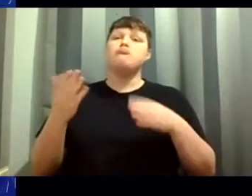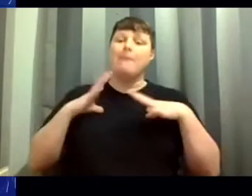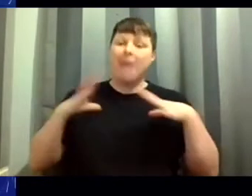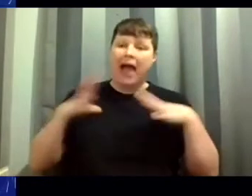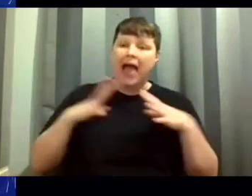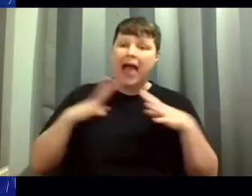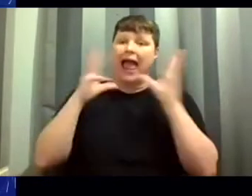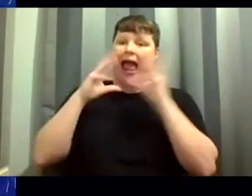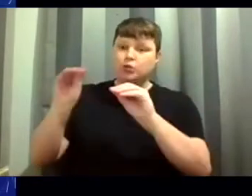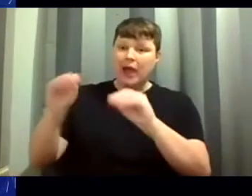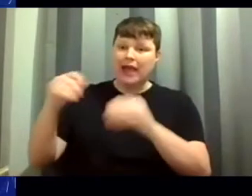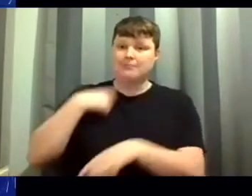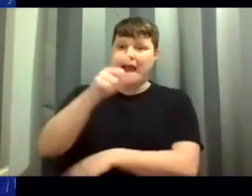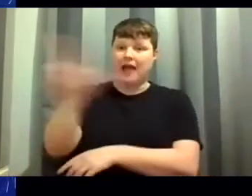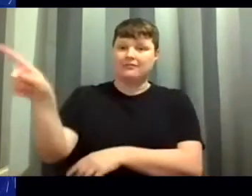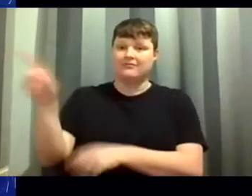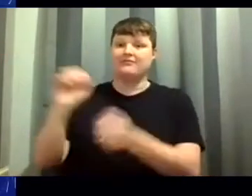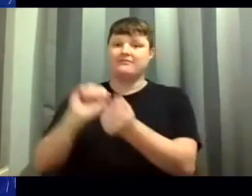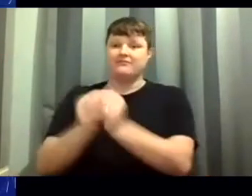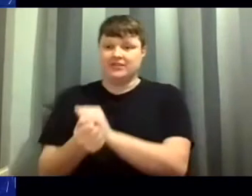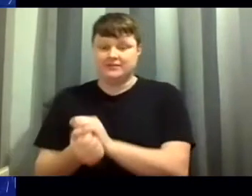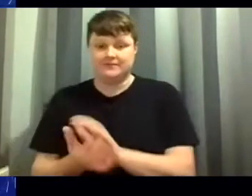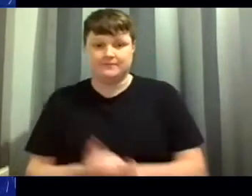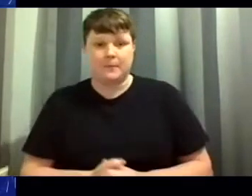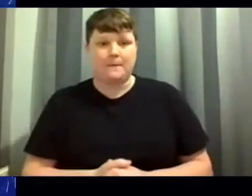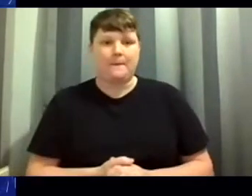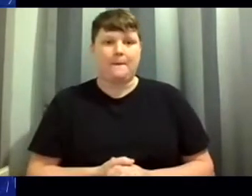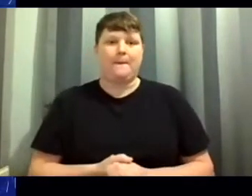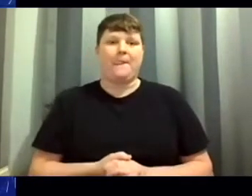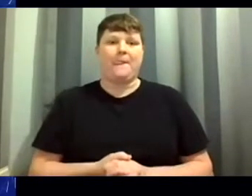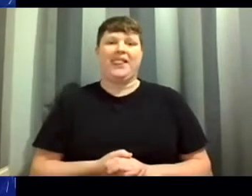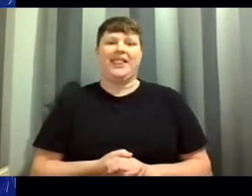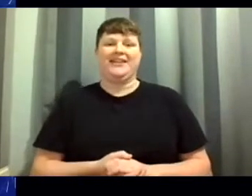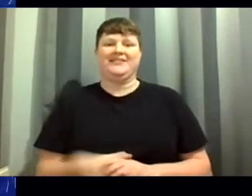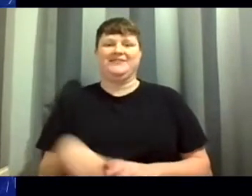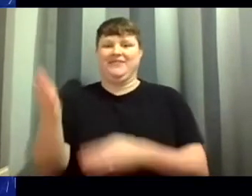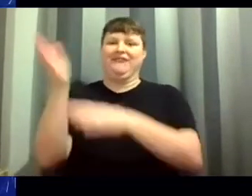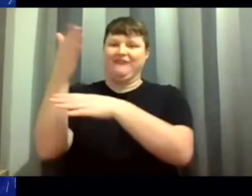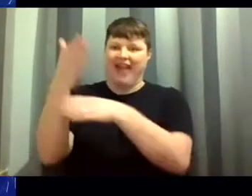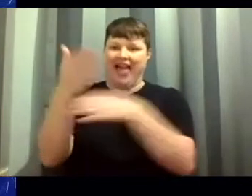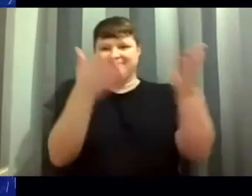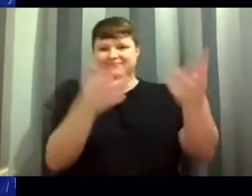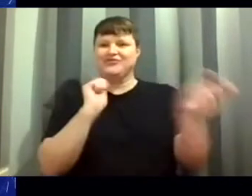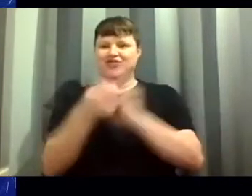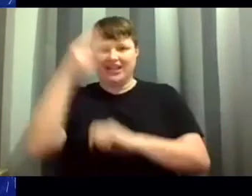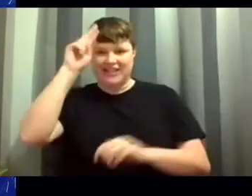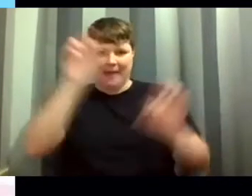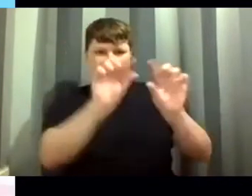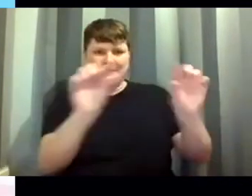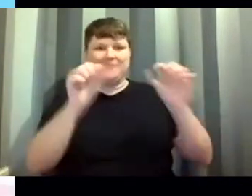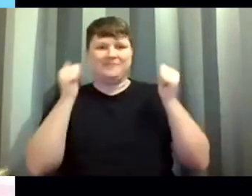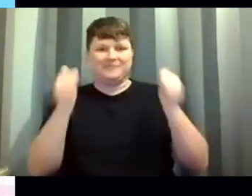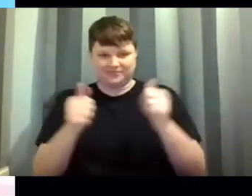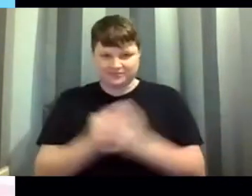go. Anyway... Right, let's change the name and put a trans pride flag just for good measure. So, what's